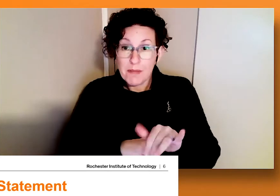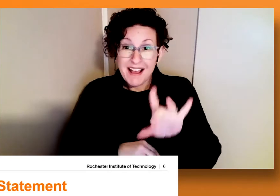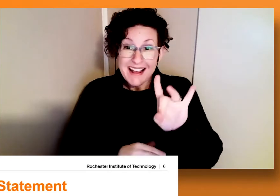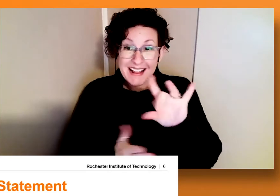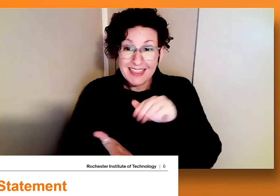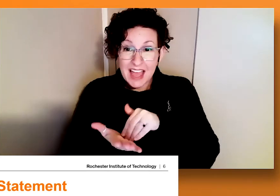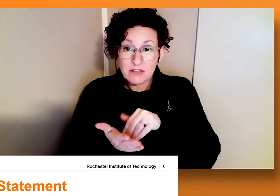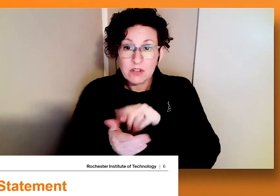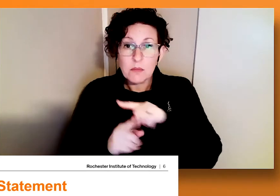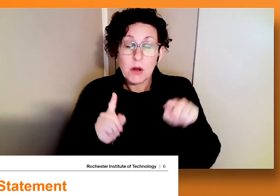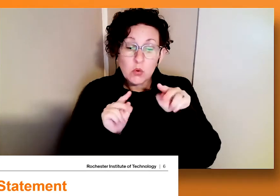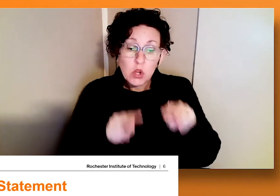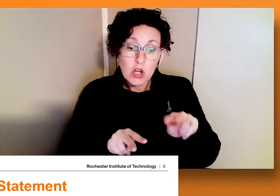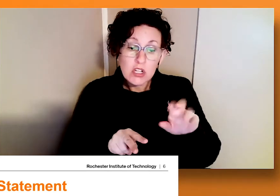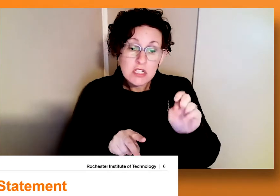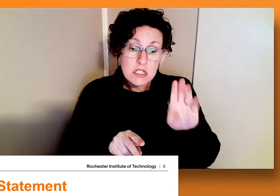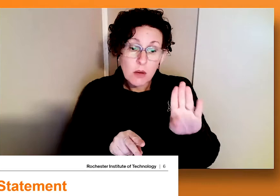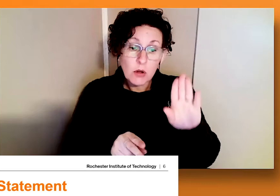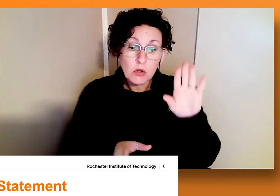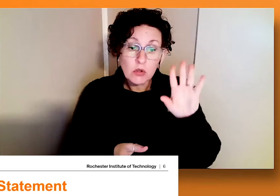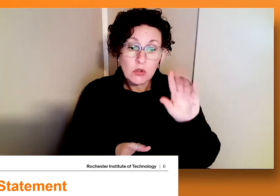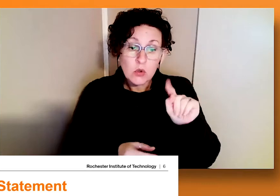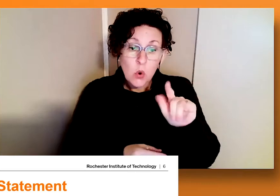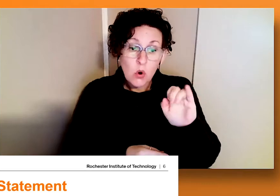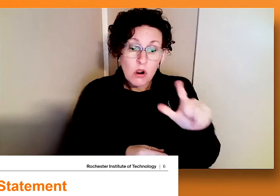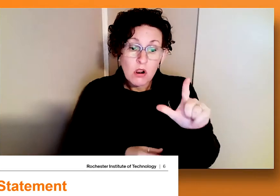But when you look at the subtotal salaries,